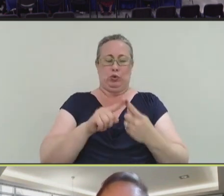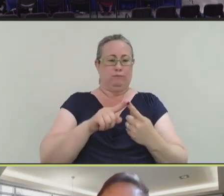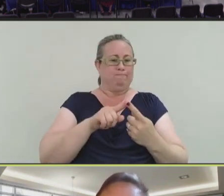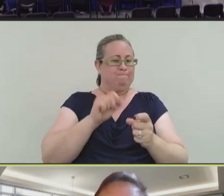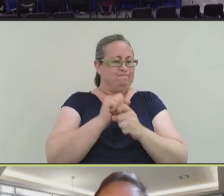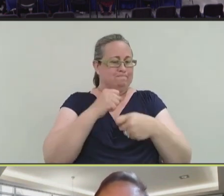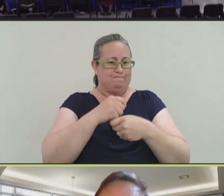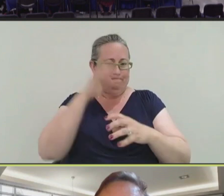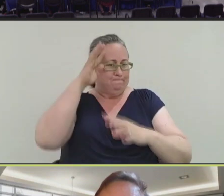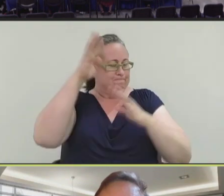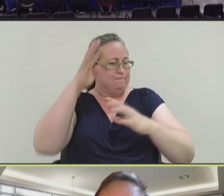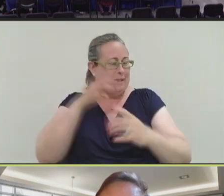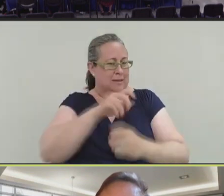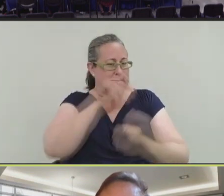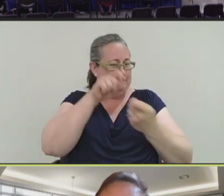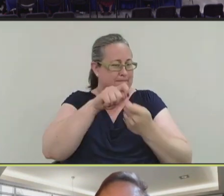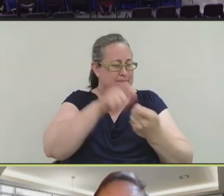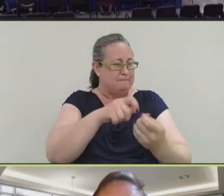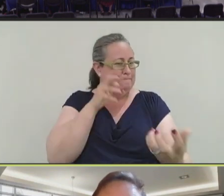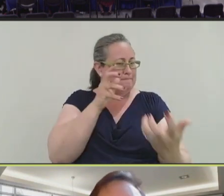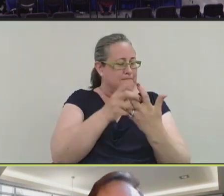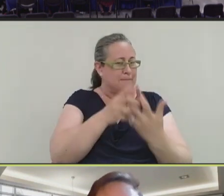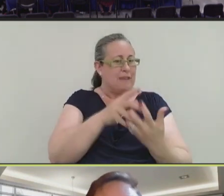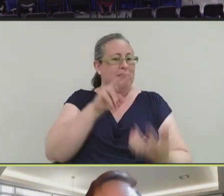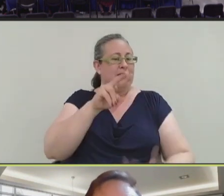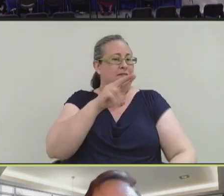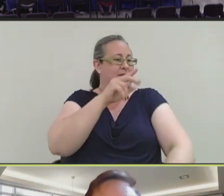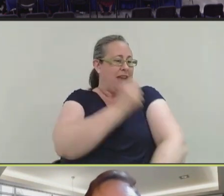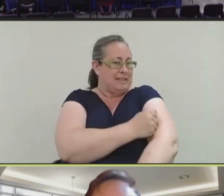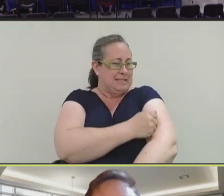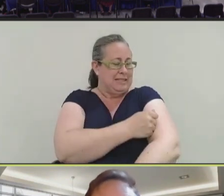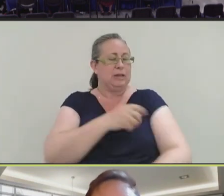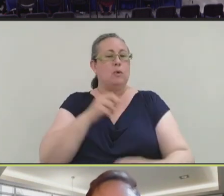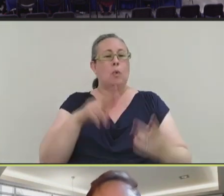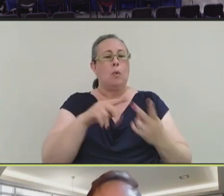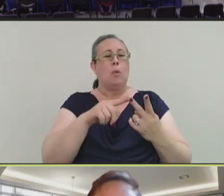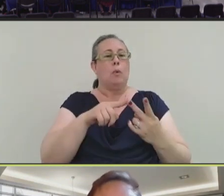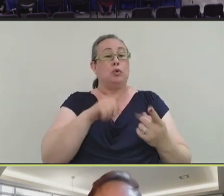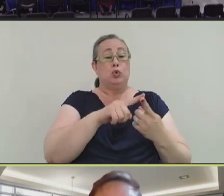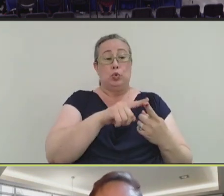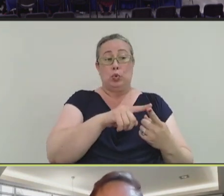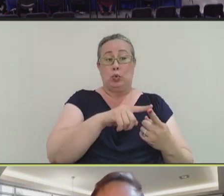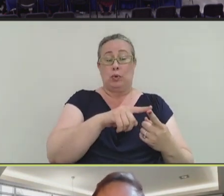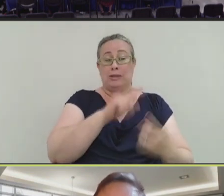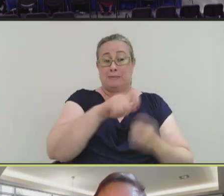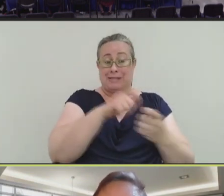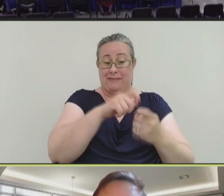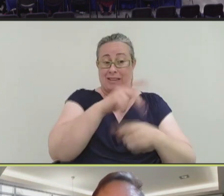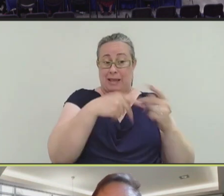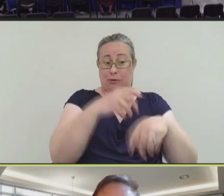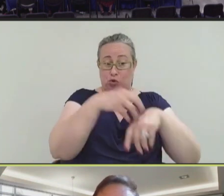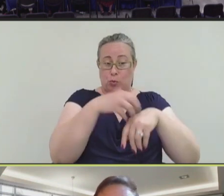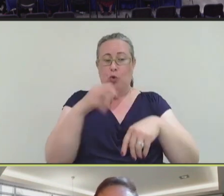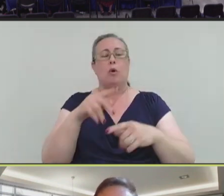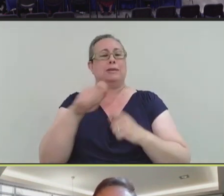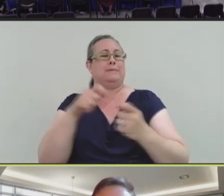targeted to specific tumor types or targeted to the specific patient. The third tipping point is